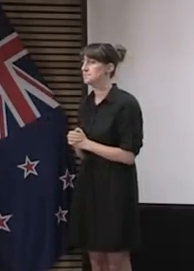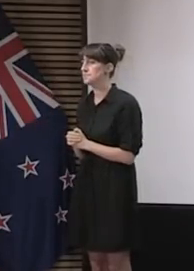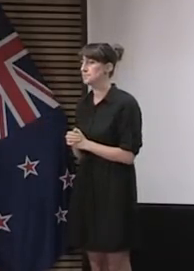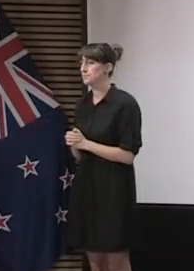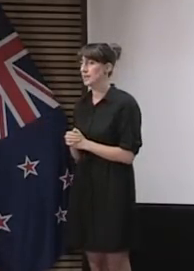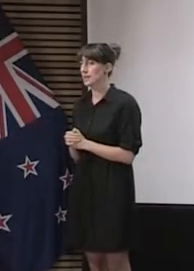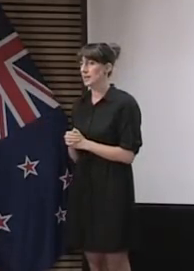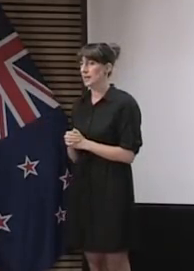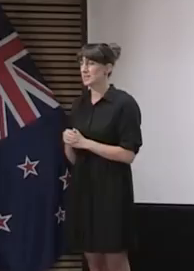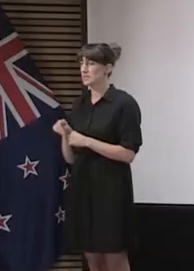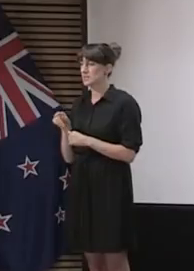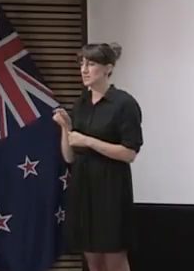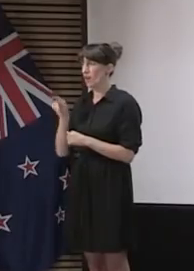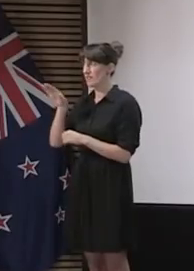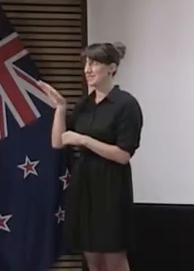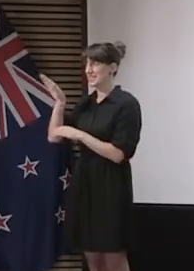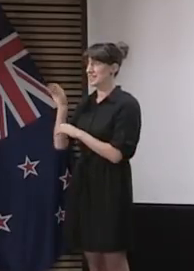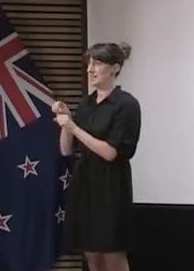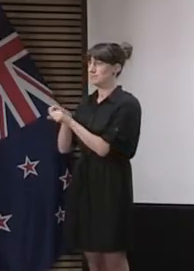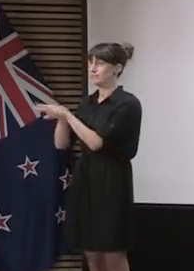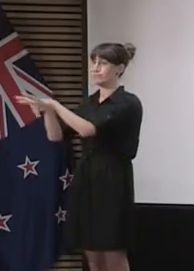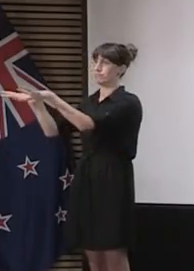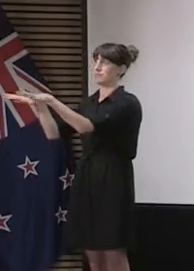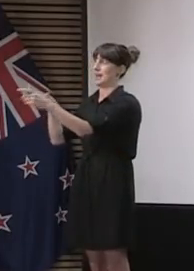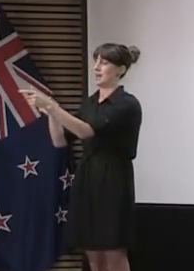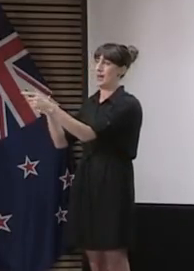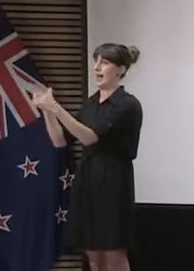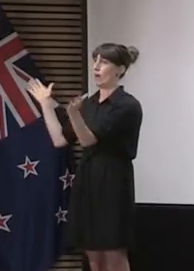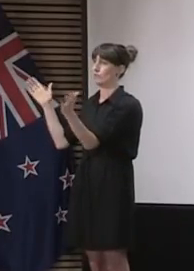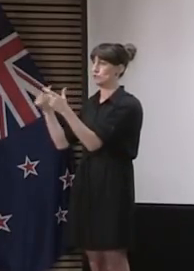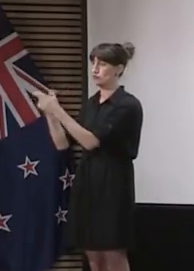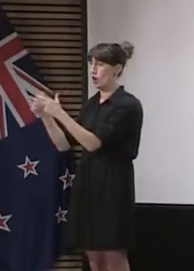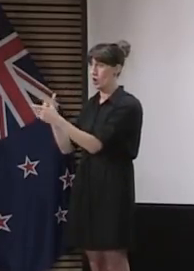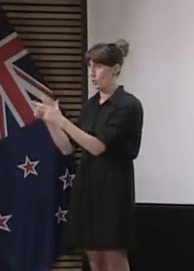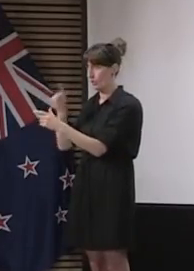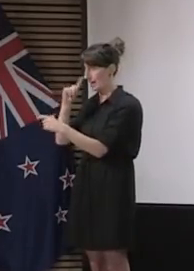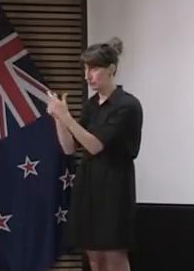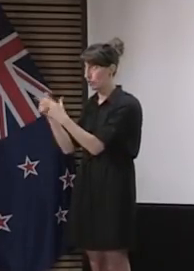I think just toreflect on one of the thingsthat seems clear is that ourtesting, because it